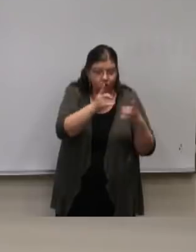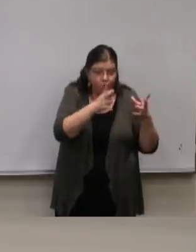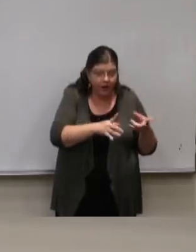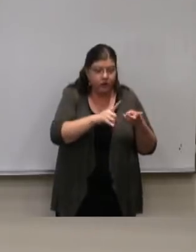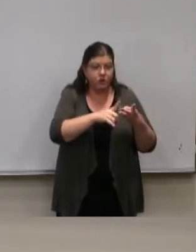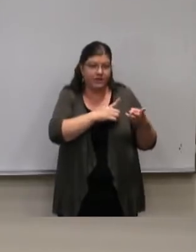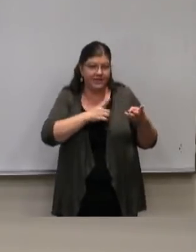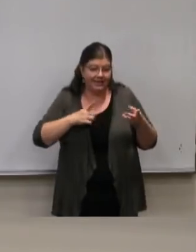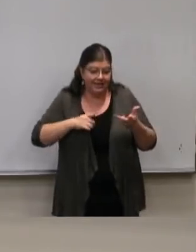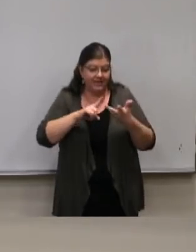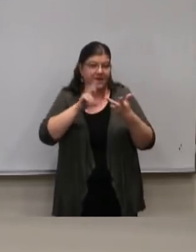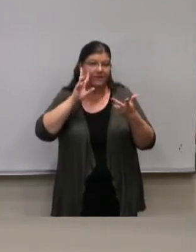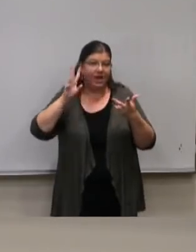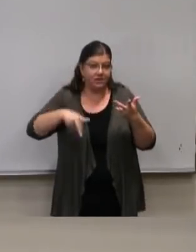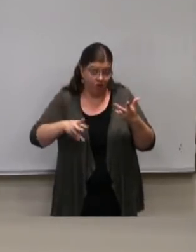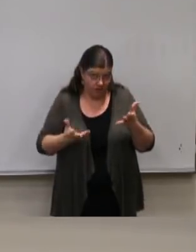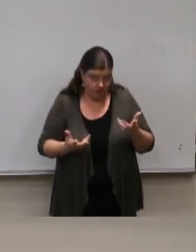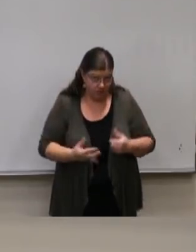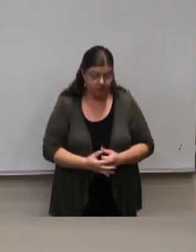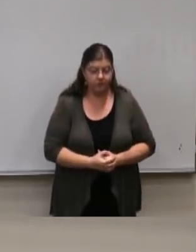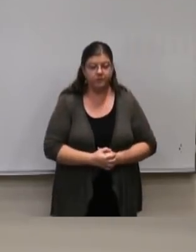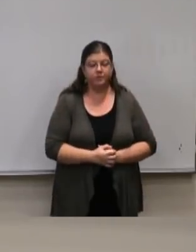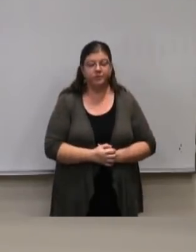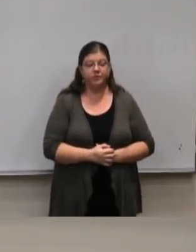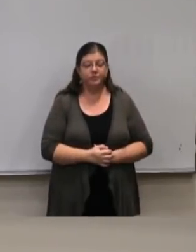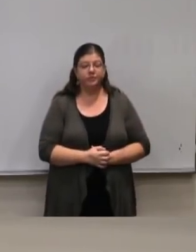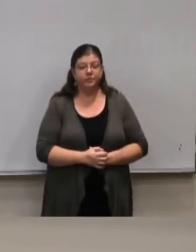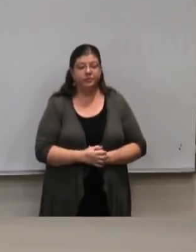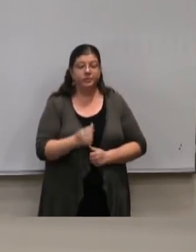One of the other challenges is the social disconnect.